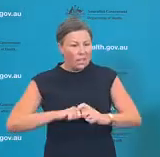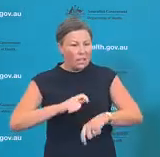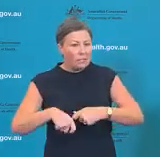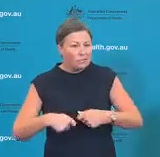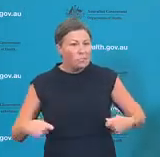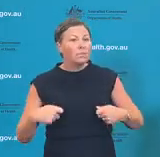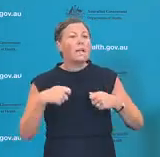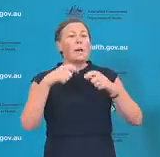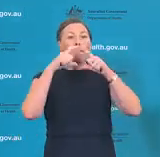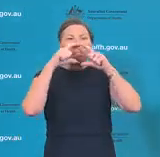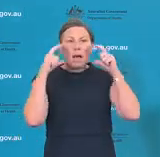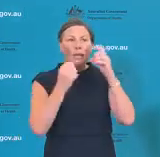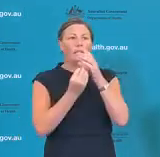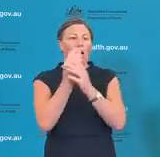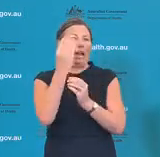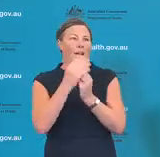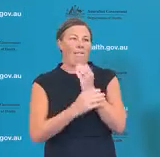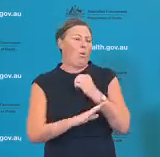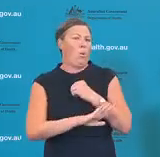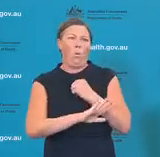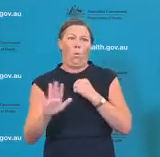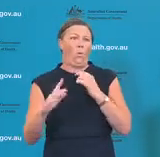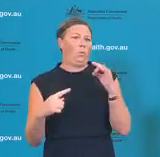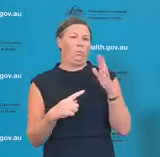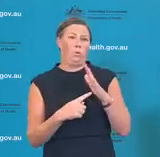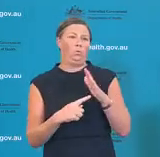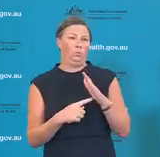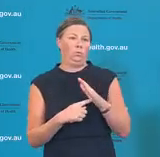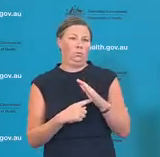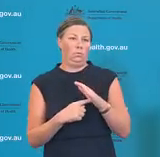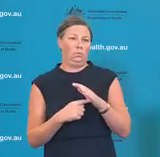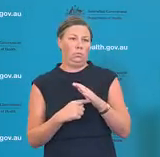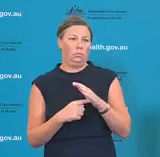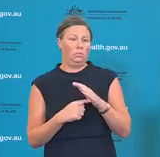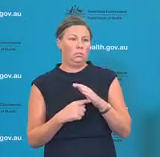important parts of our of our stockpile and those are things that we continue to